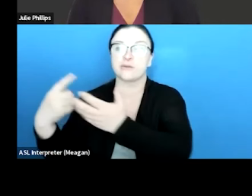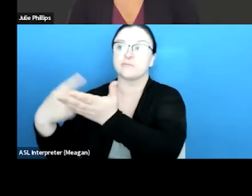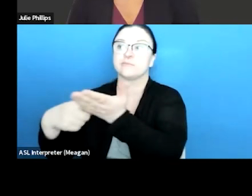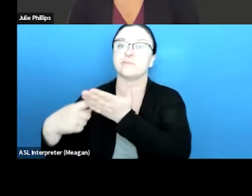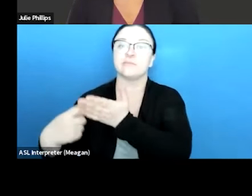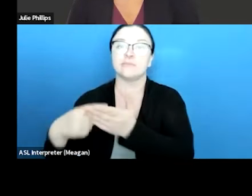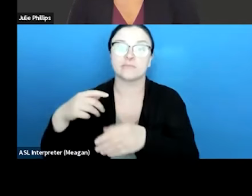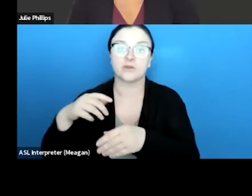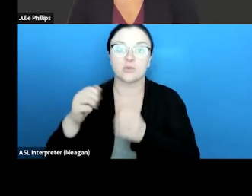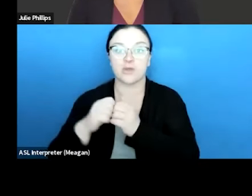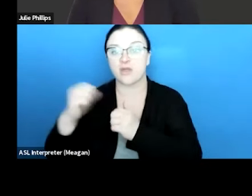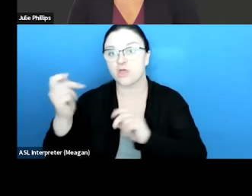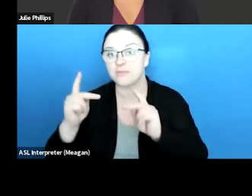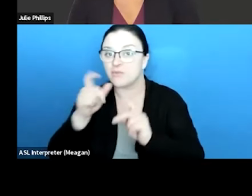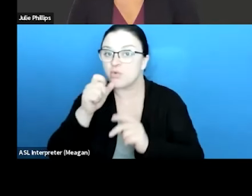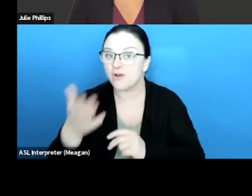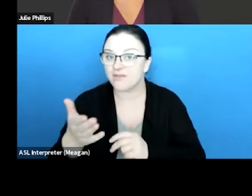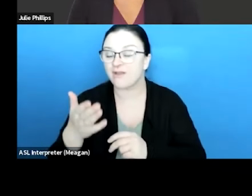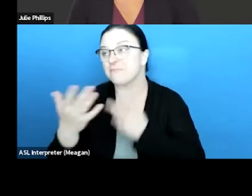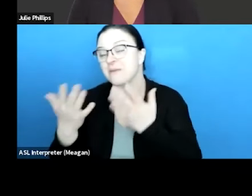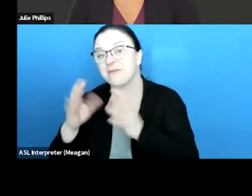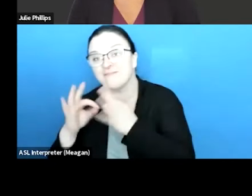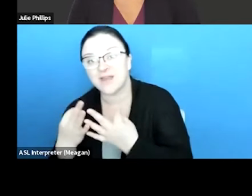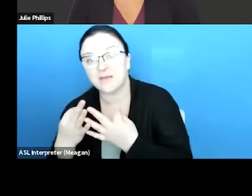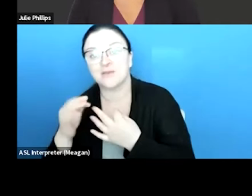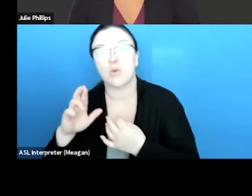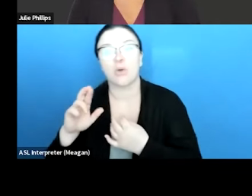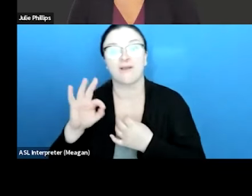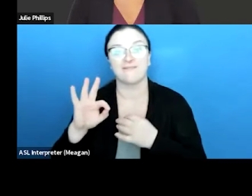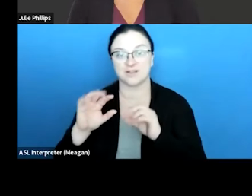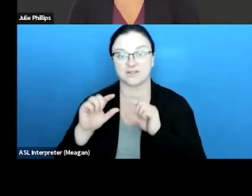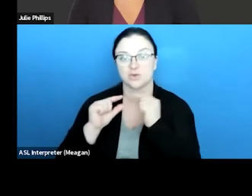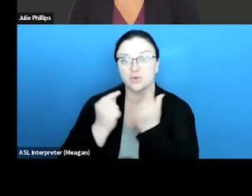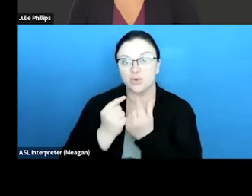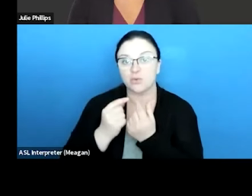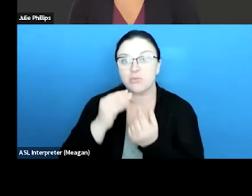whether it's family, or if it's a group home, staff or people like that.